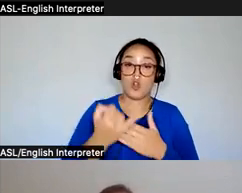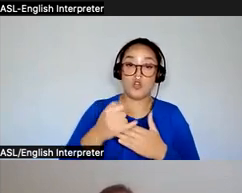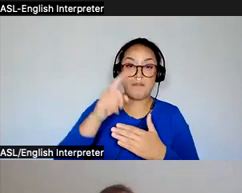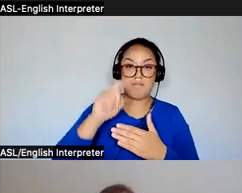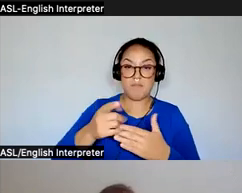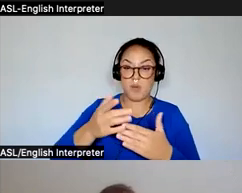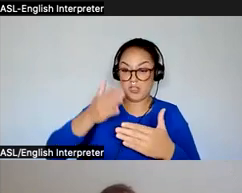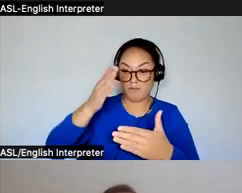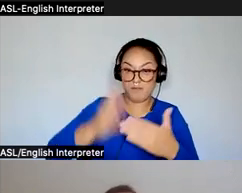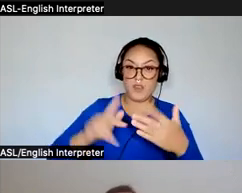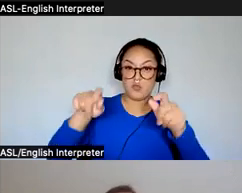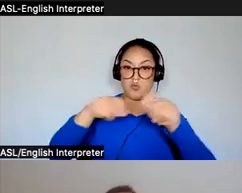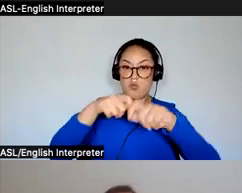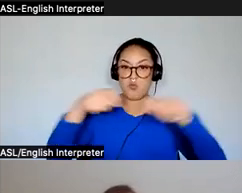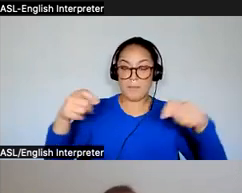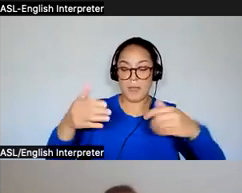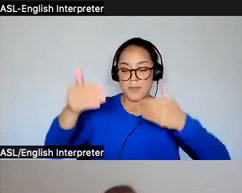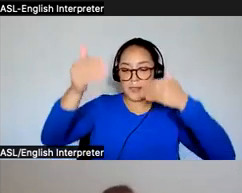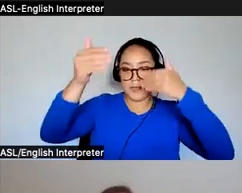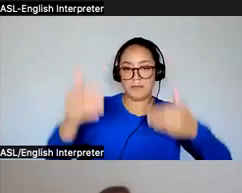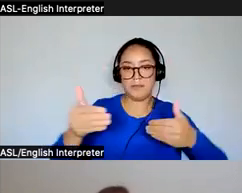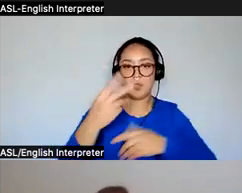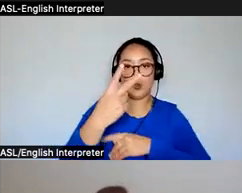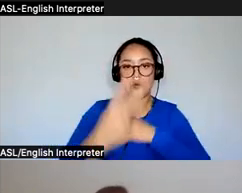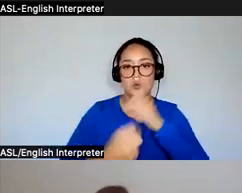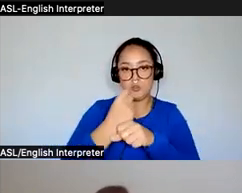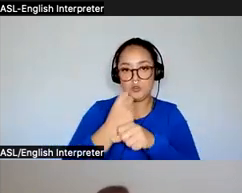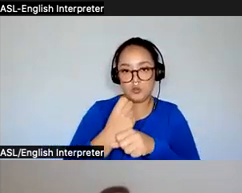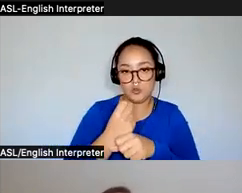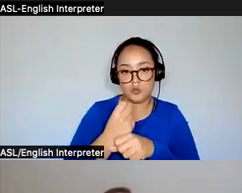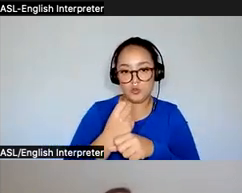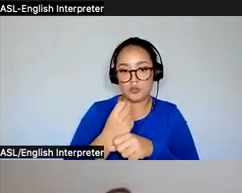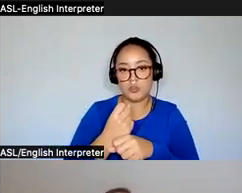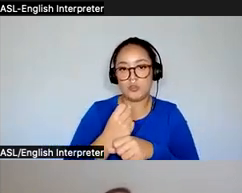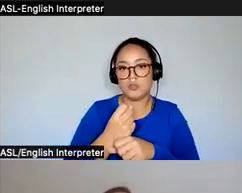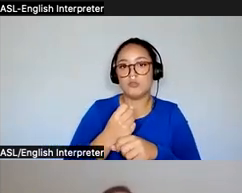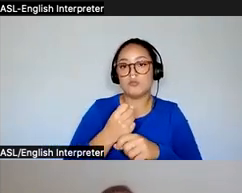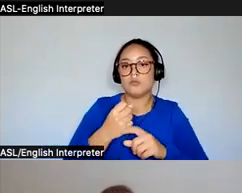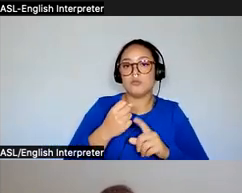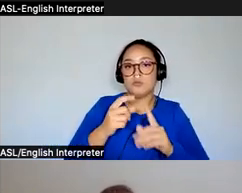So ideally, it's June to September 2023.